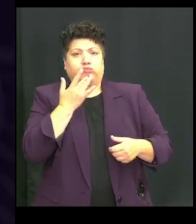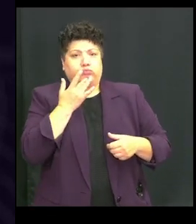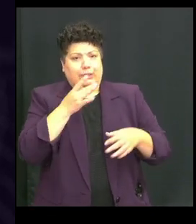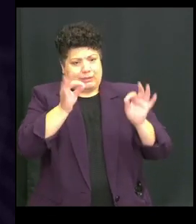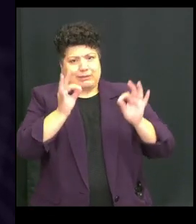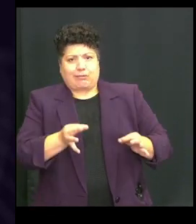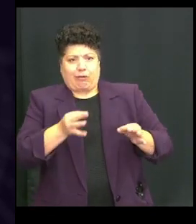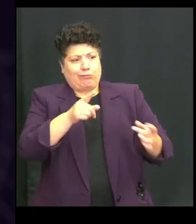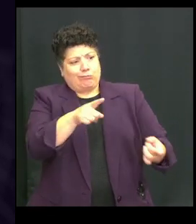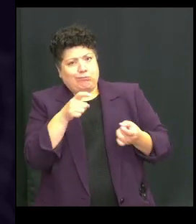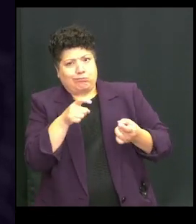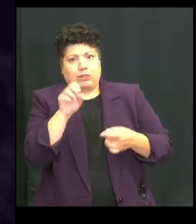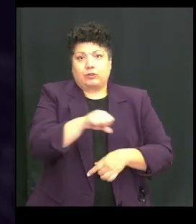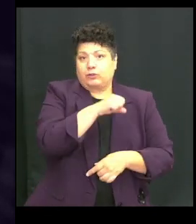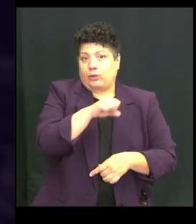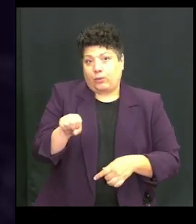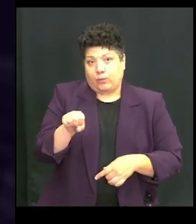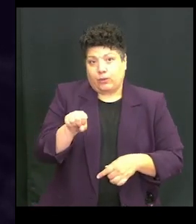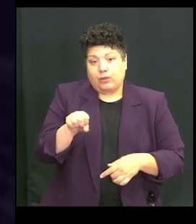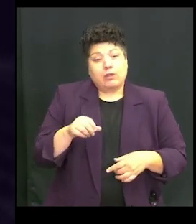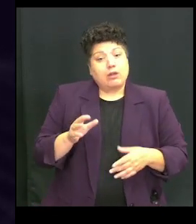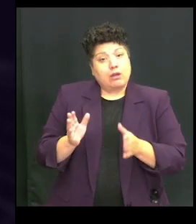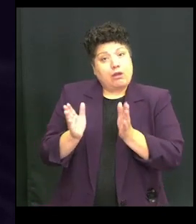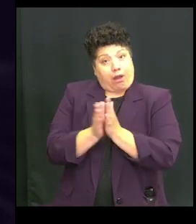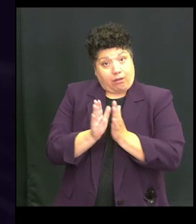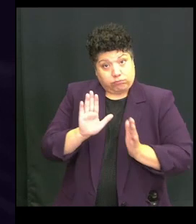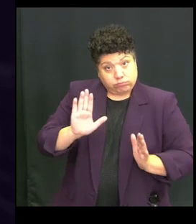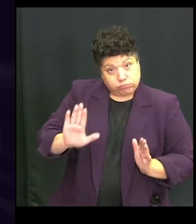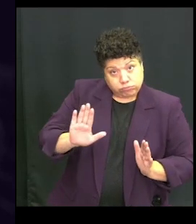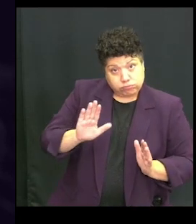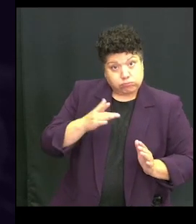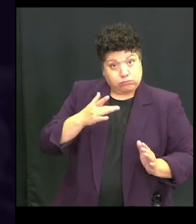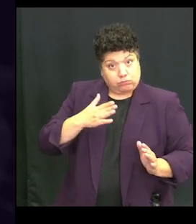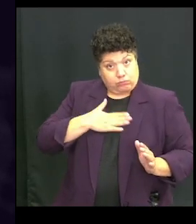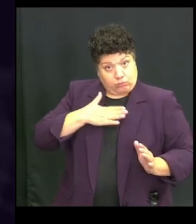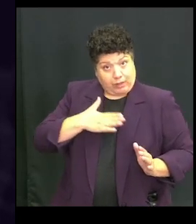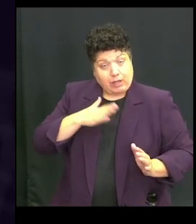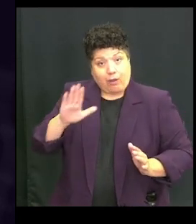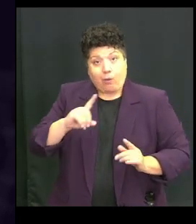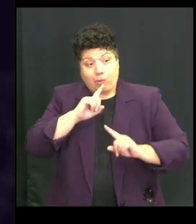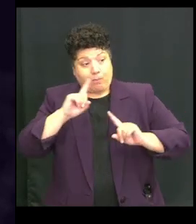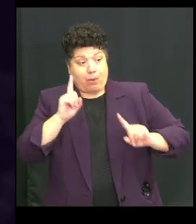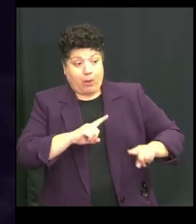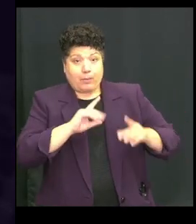They were asked their willingness to respond to messages, to message, to date,